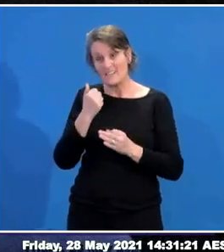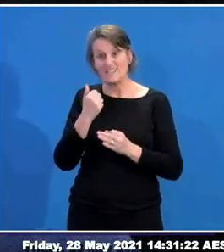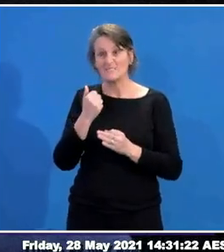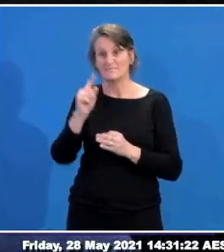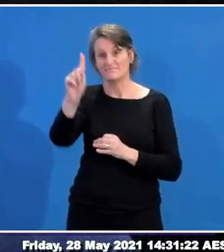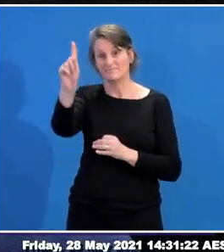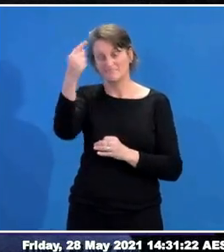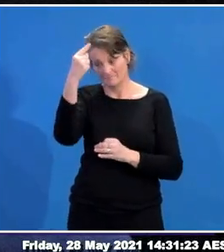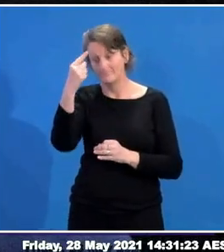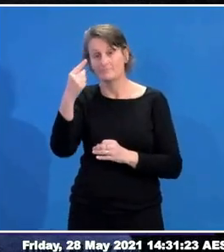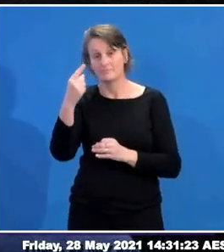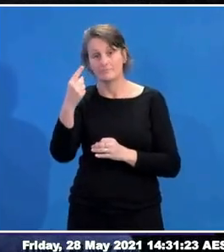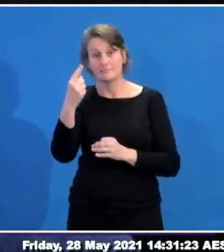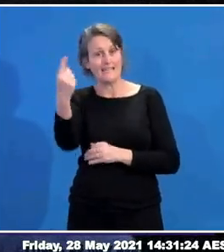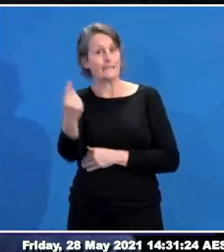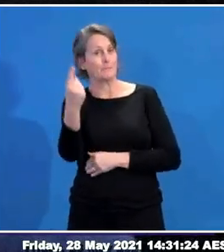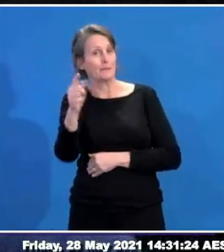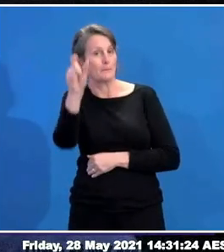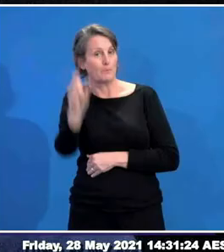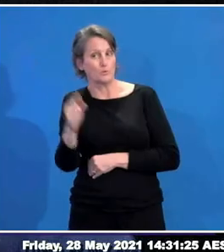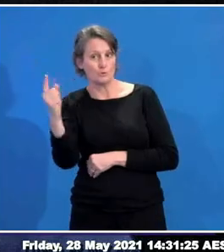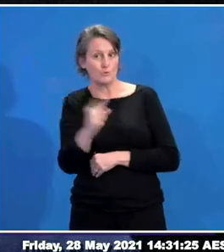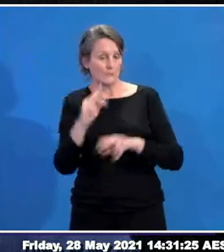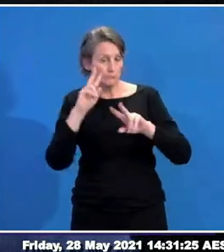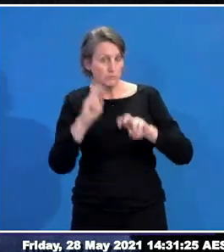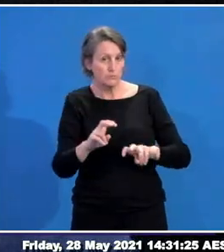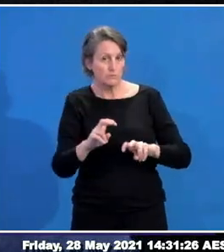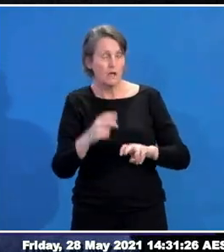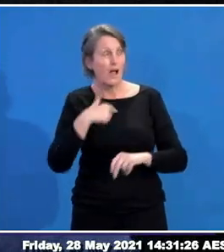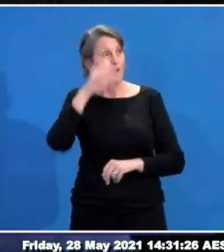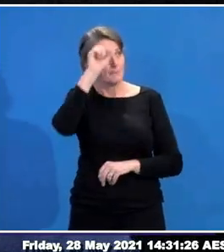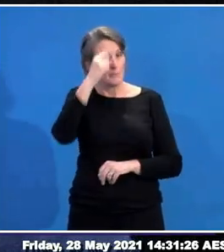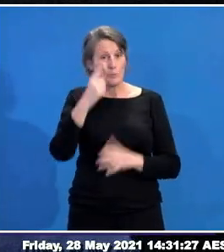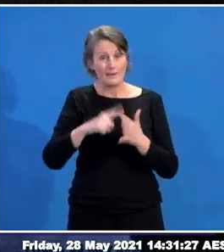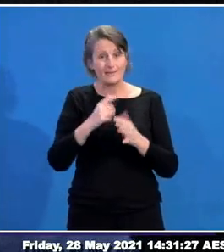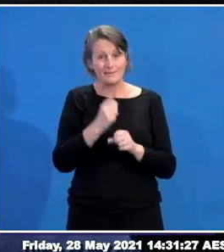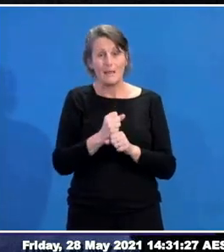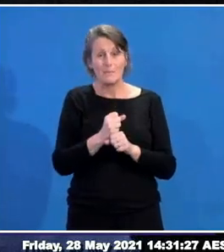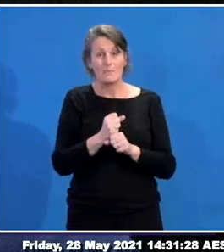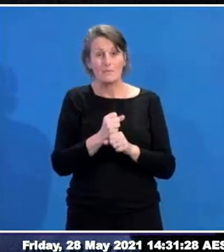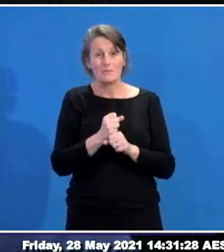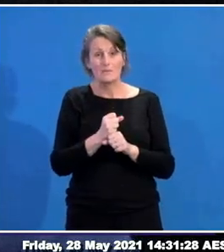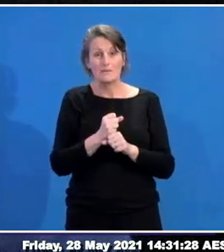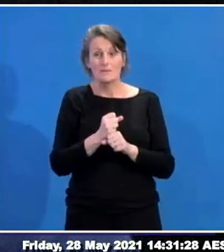required a provider to, for example, in one case appoint a registered nurse